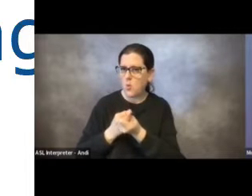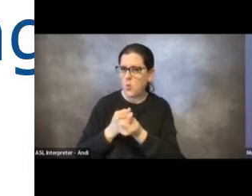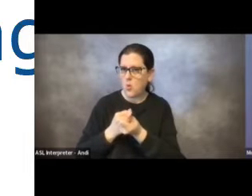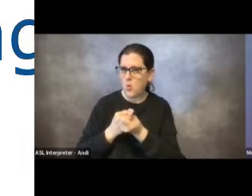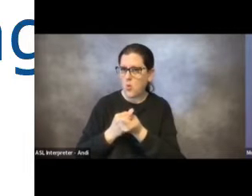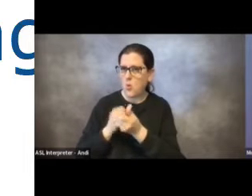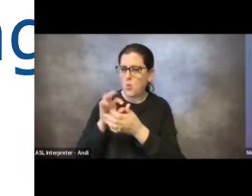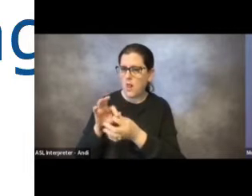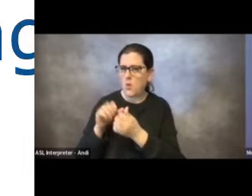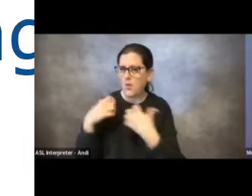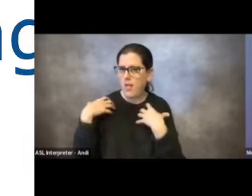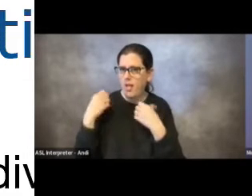literacy. Next slide, please.